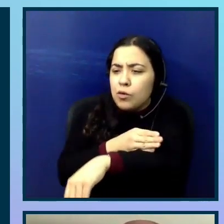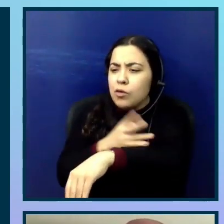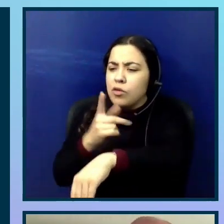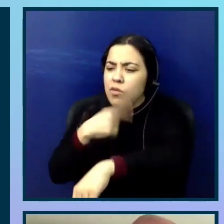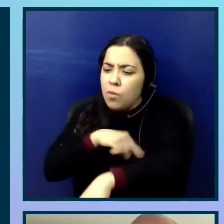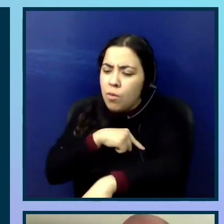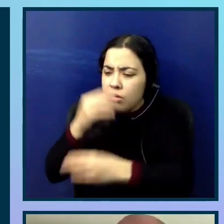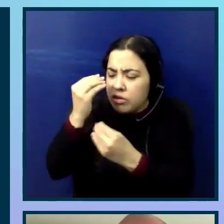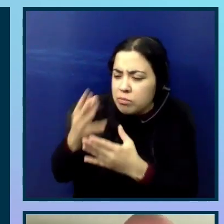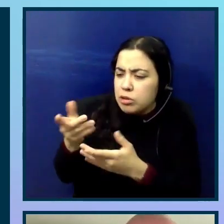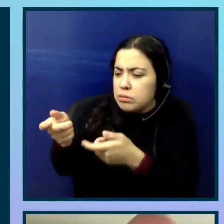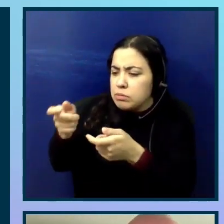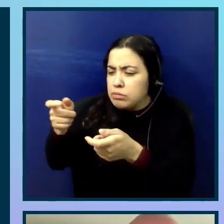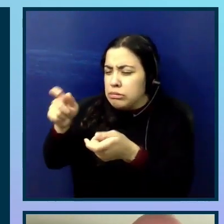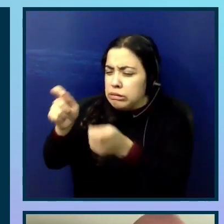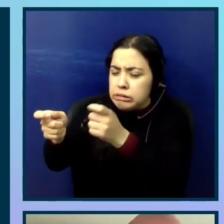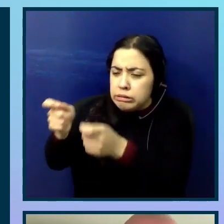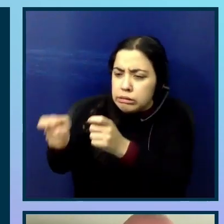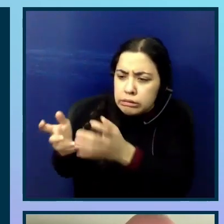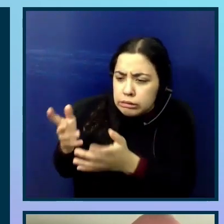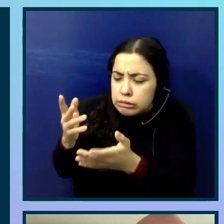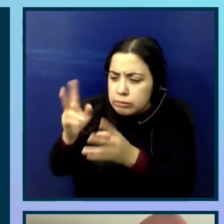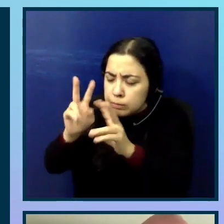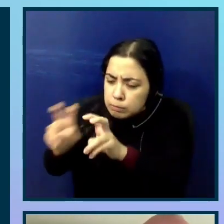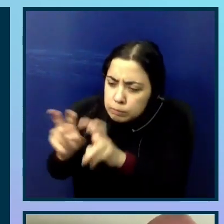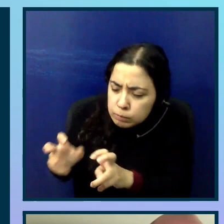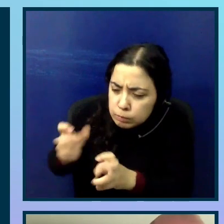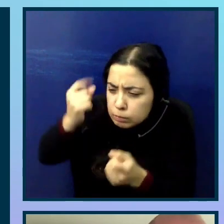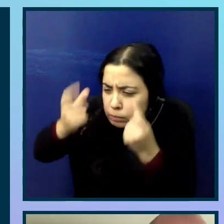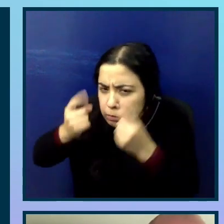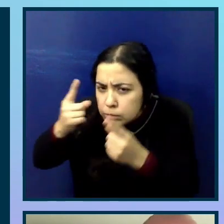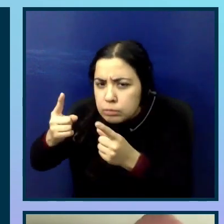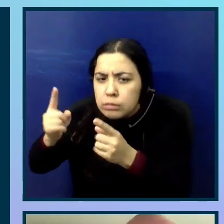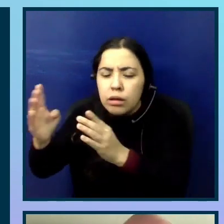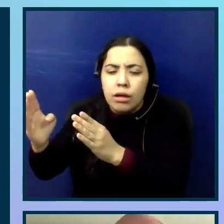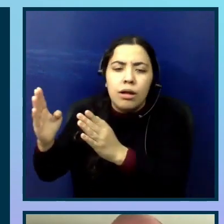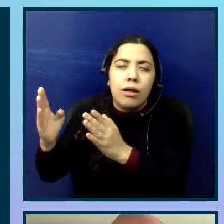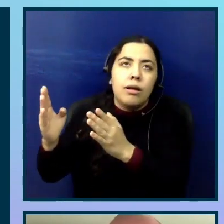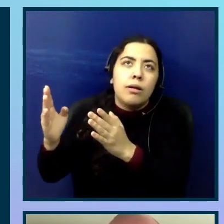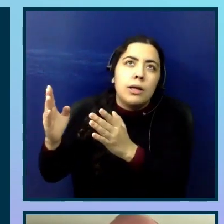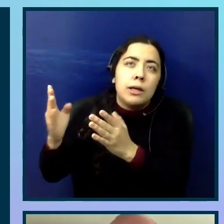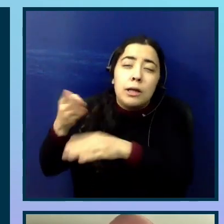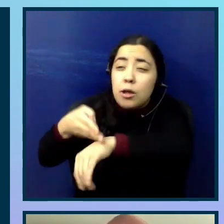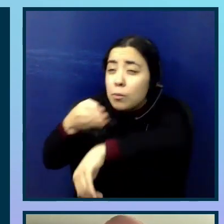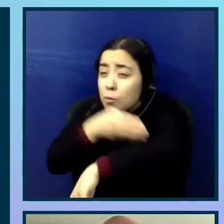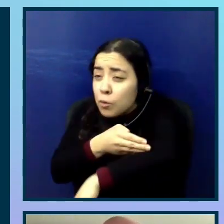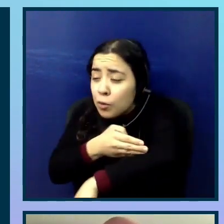And involve that within improve, or it could be... And we then move into deliver.